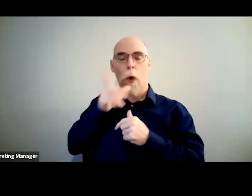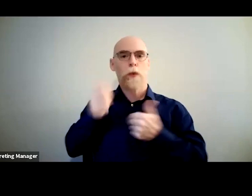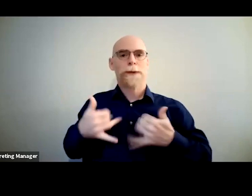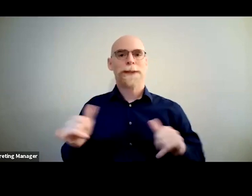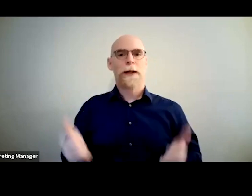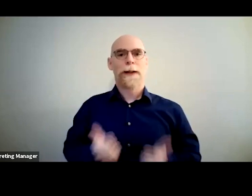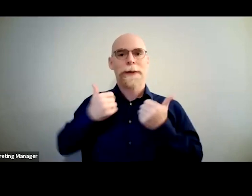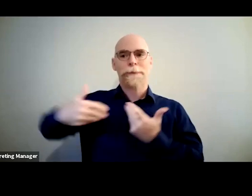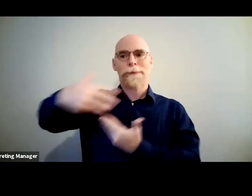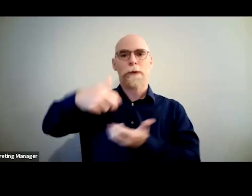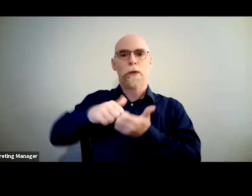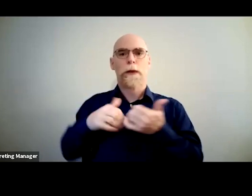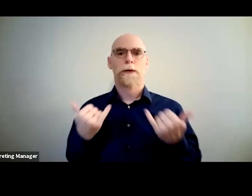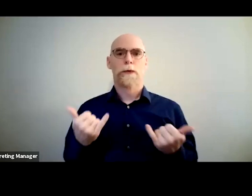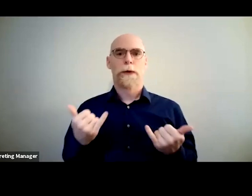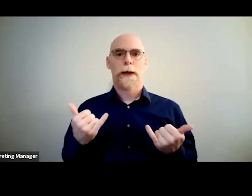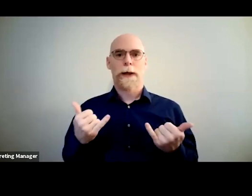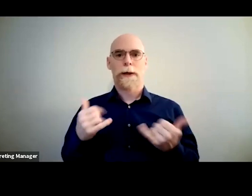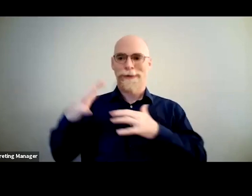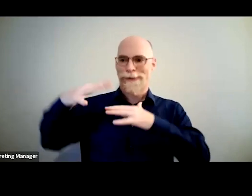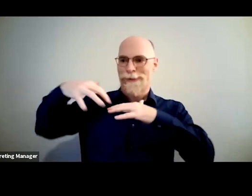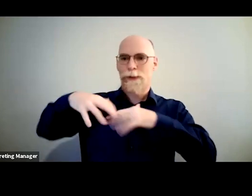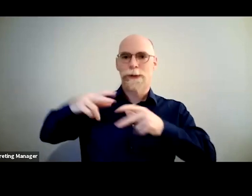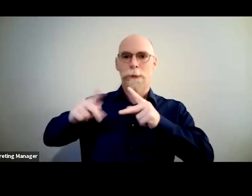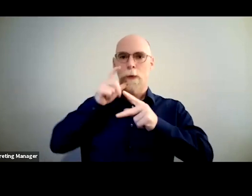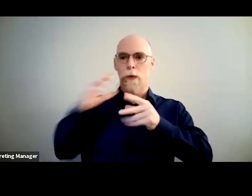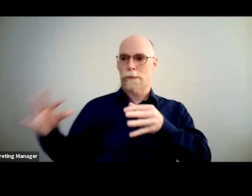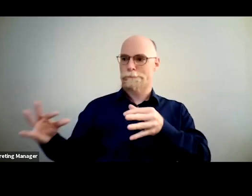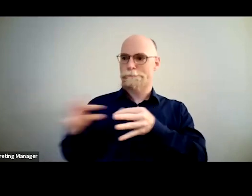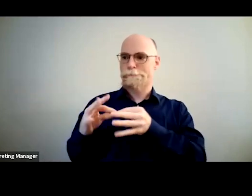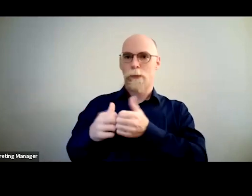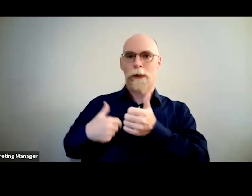Ryan Koons and the Maryland State Arts Council for the Land Acknowledgement references they've made